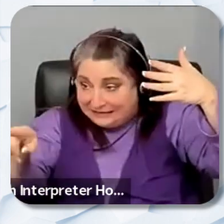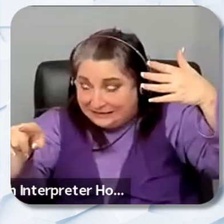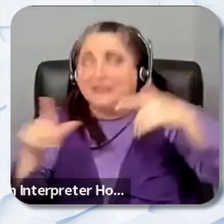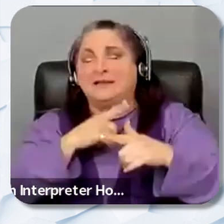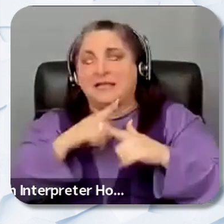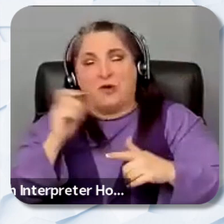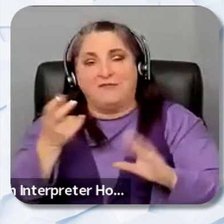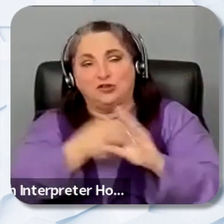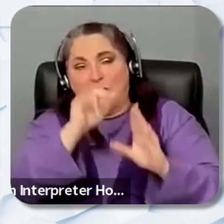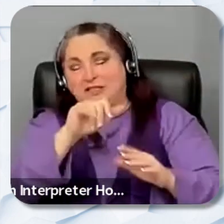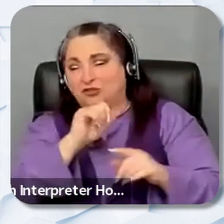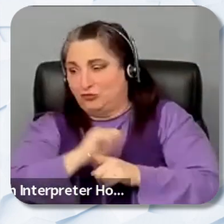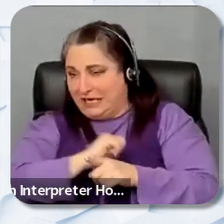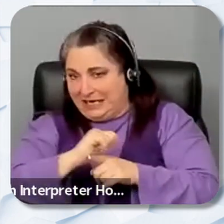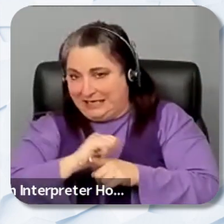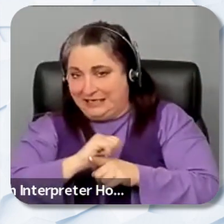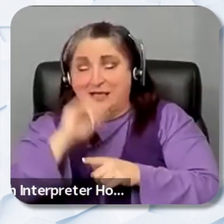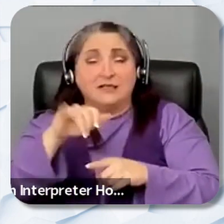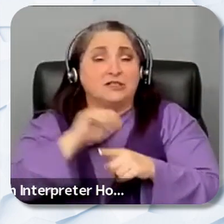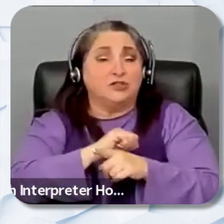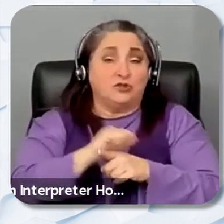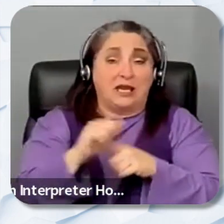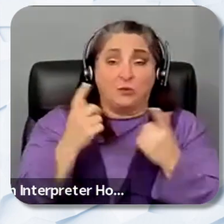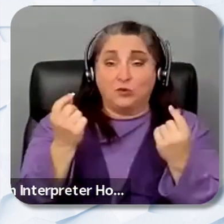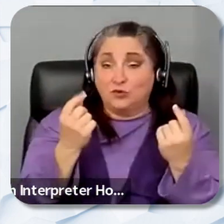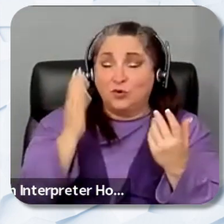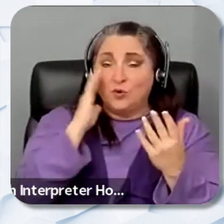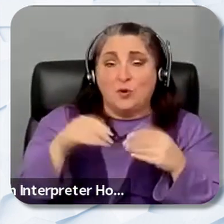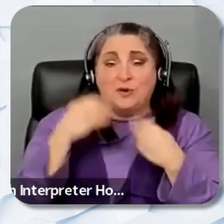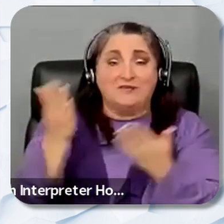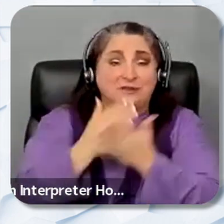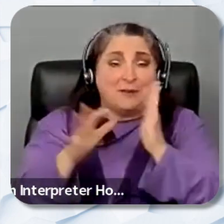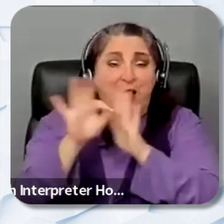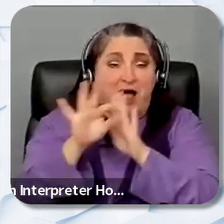And so what we're going to do in this training is provide you some options for gathering